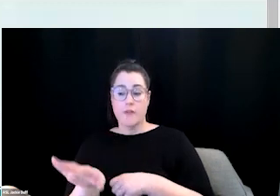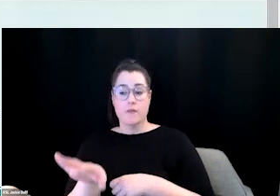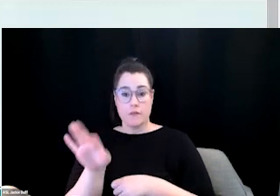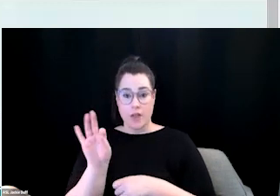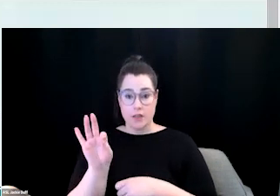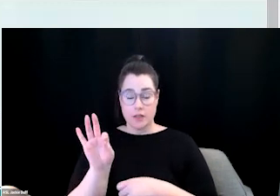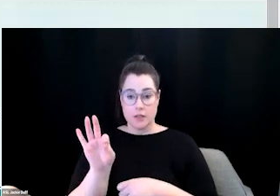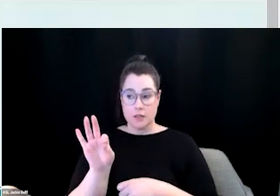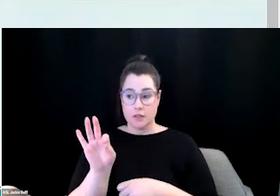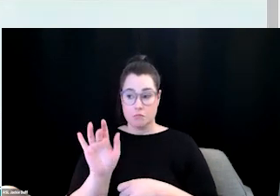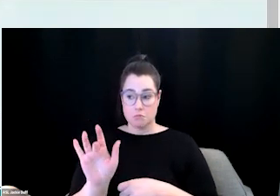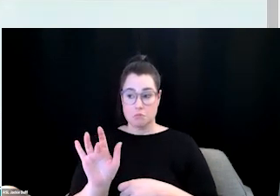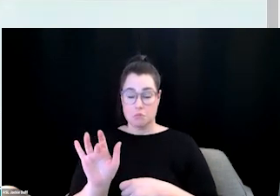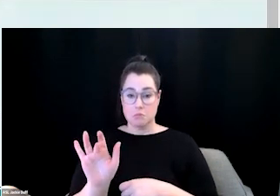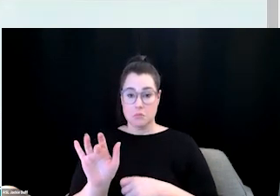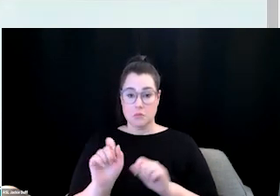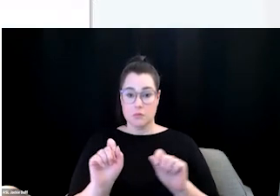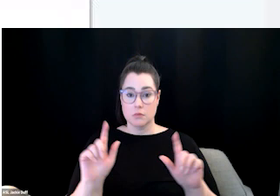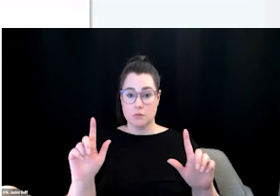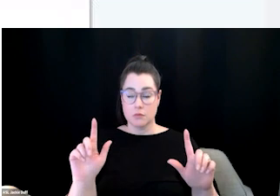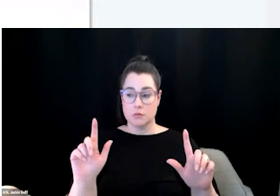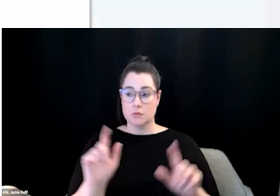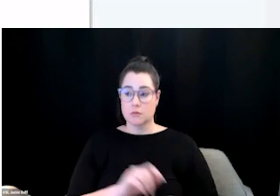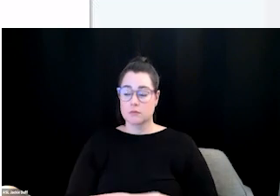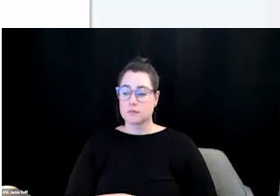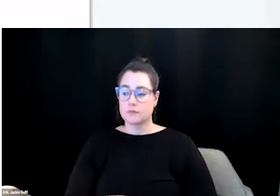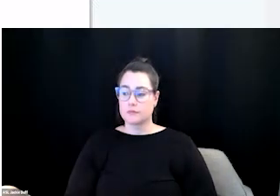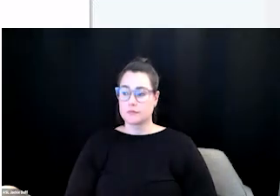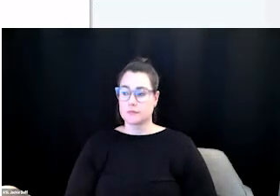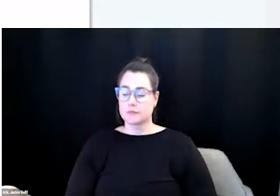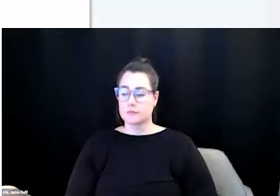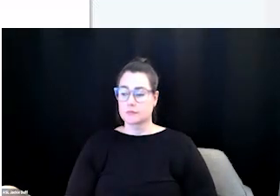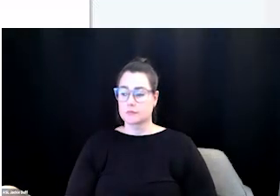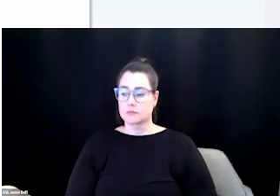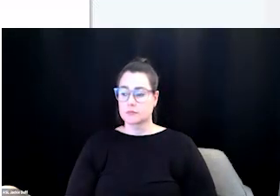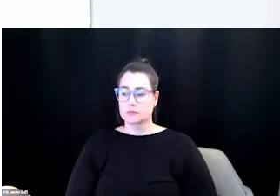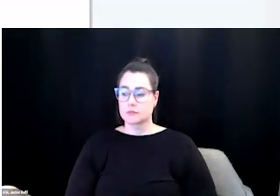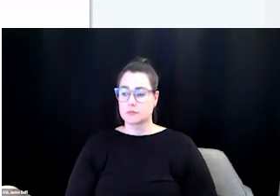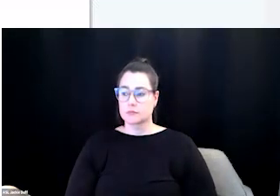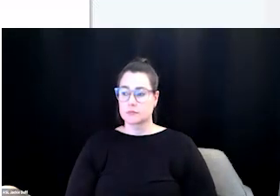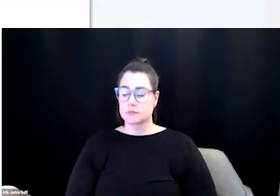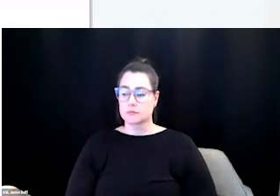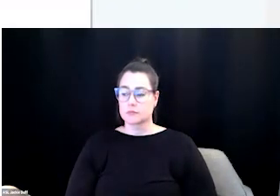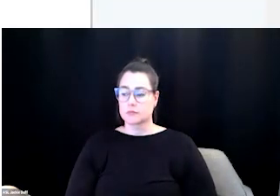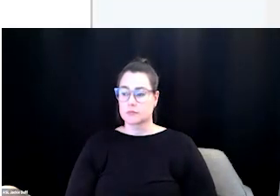So I'm going to go ahead and click this test proposal I had already. This is already submitted.